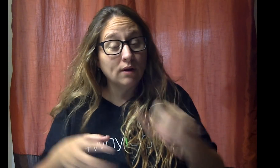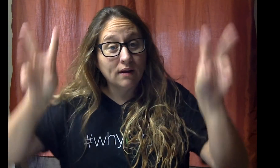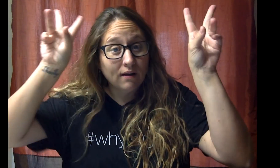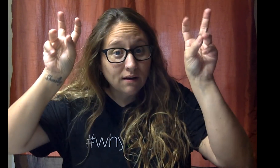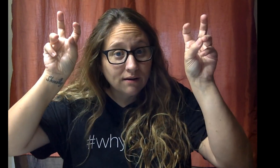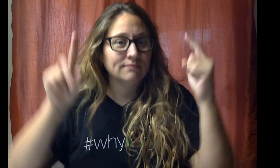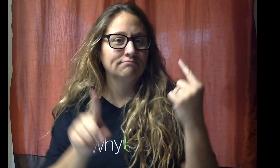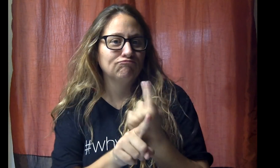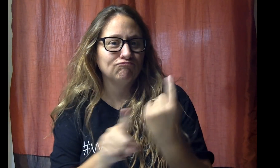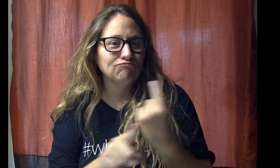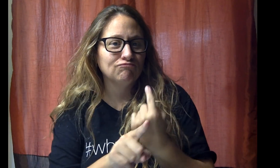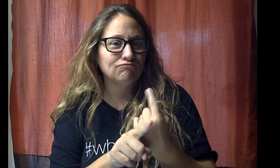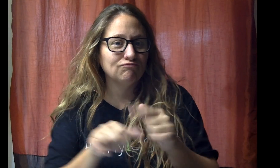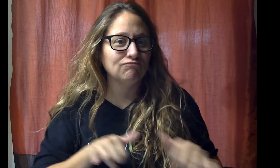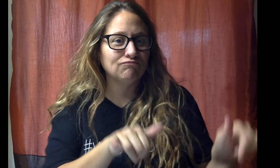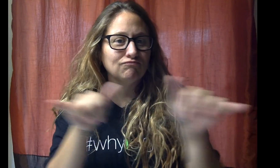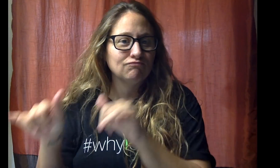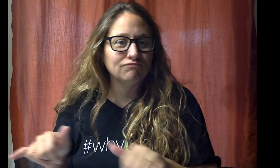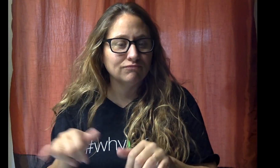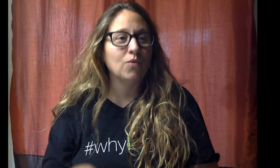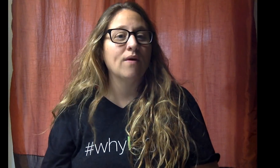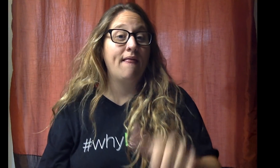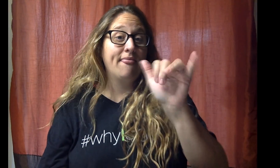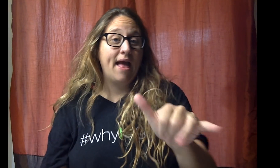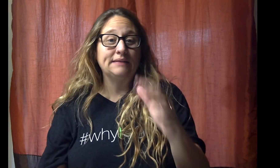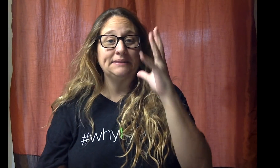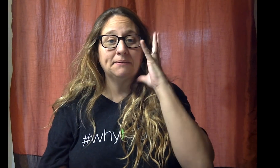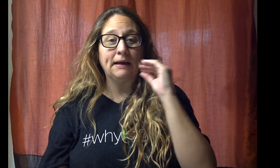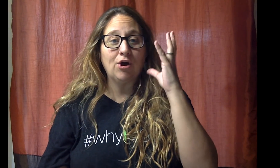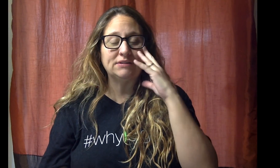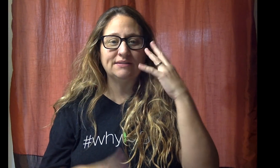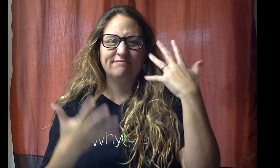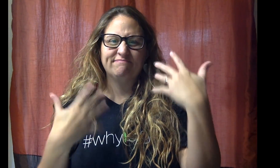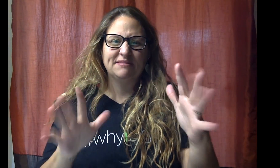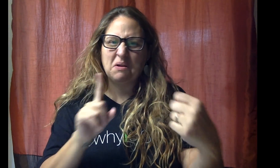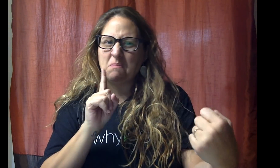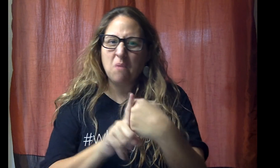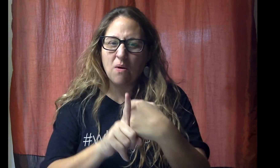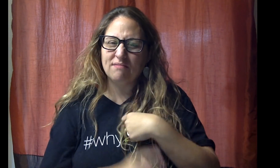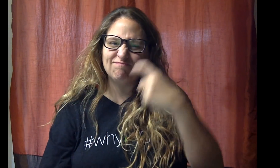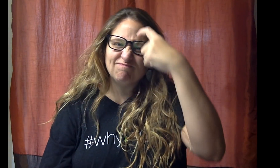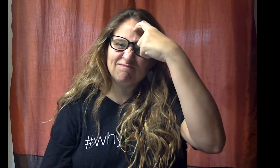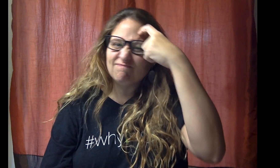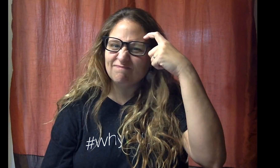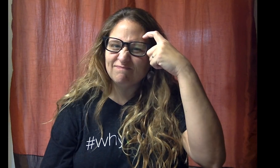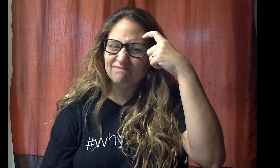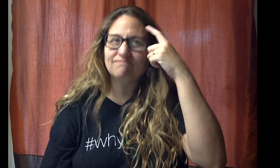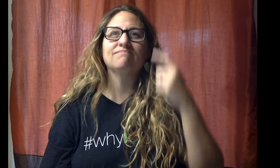who was a “typical” developing student who was at par with other students. That experience stayed with me forever.